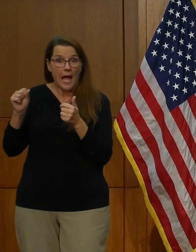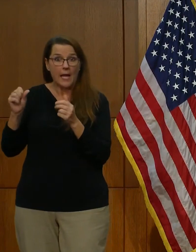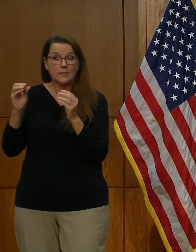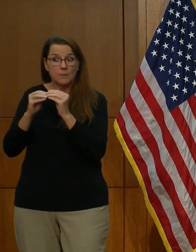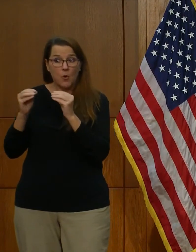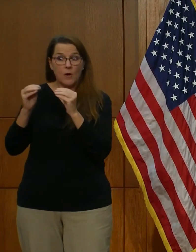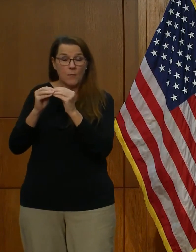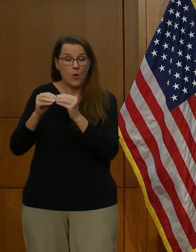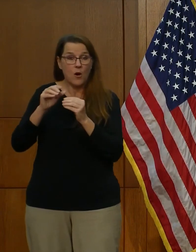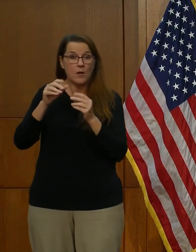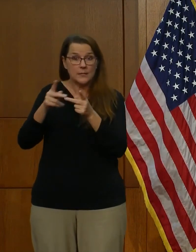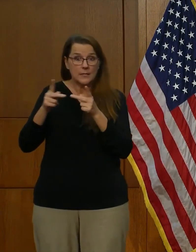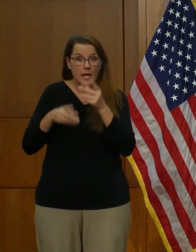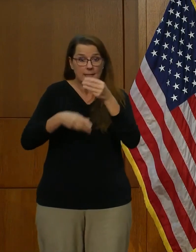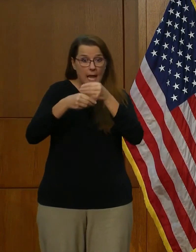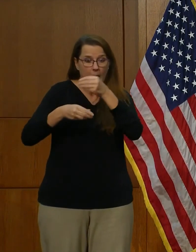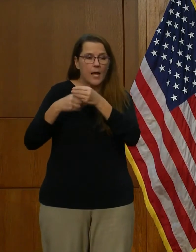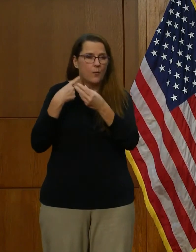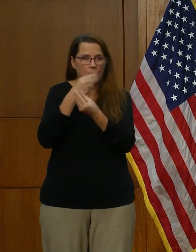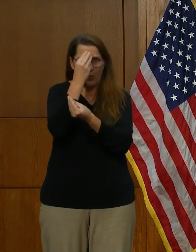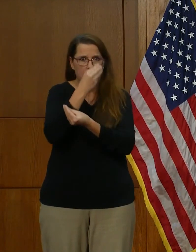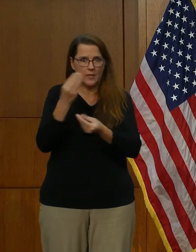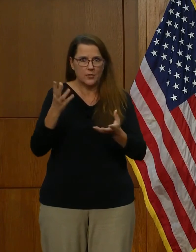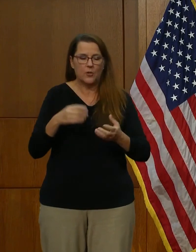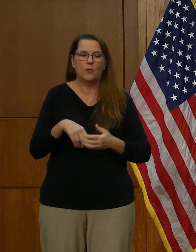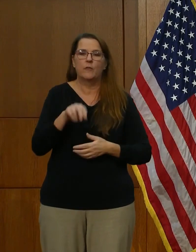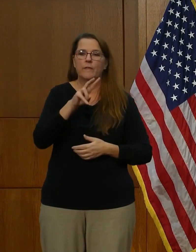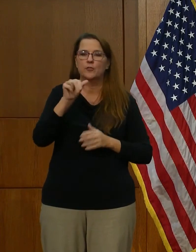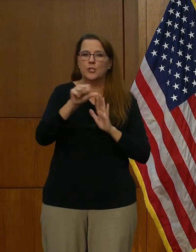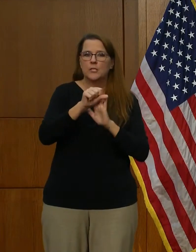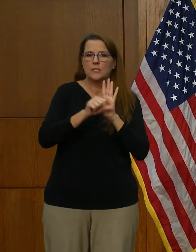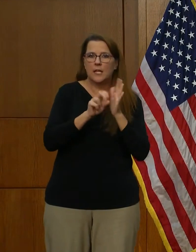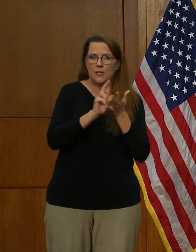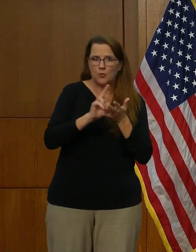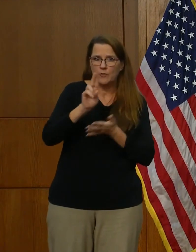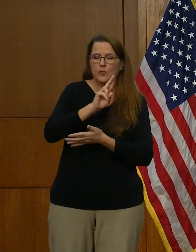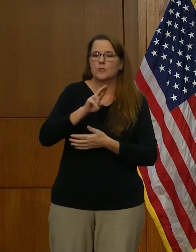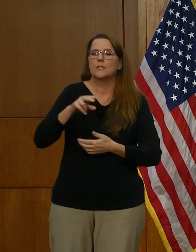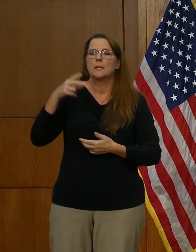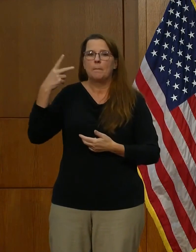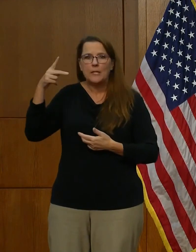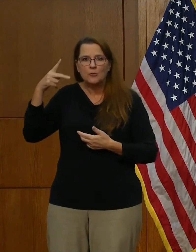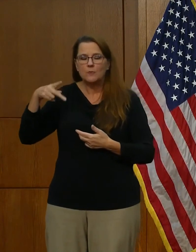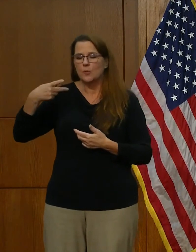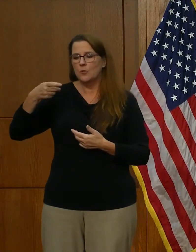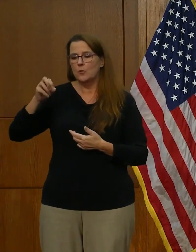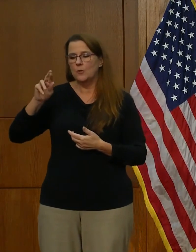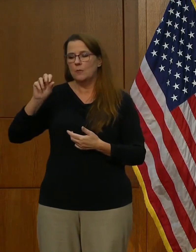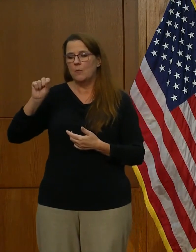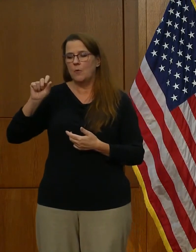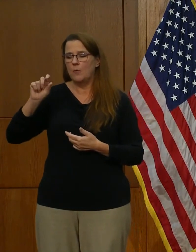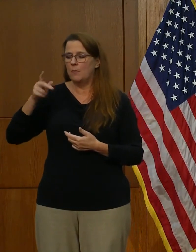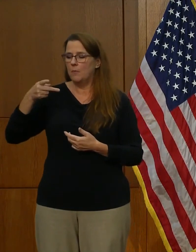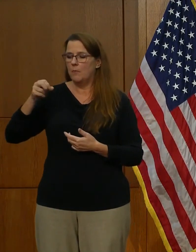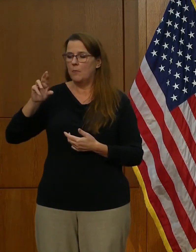AHEAD, SO WE'LL KEEP YOU UPDATED WHERE THESE SITES ARE VIRGIN STATE UNIVERSITY. AND